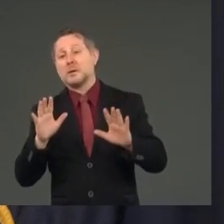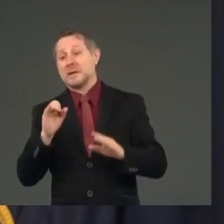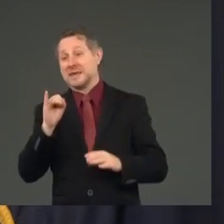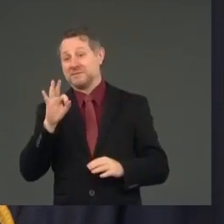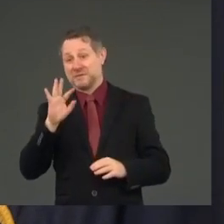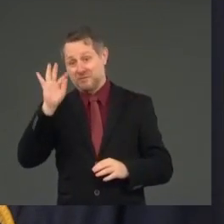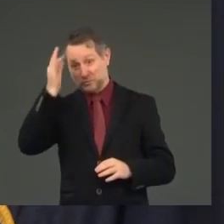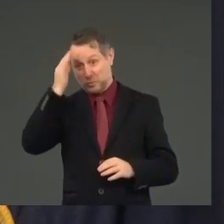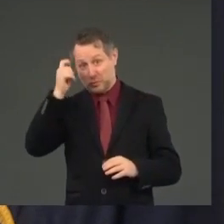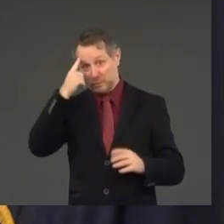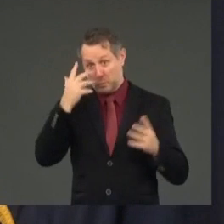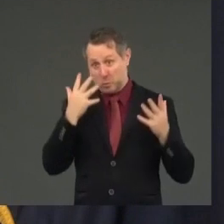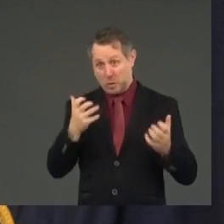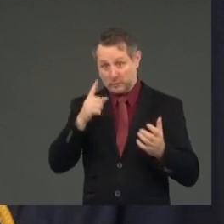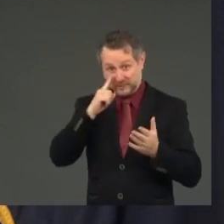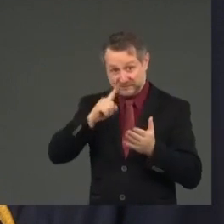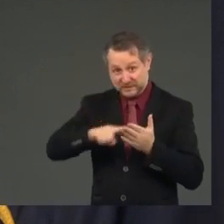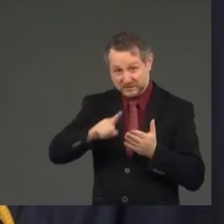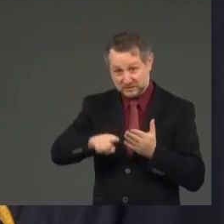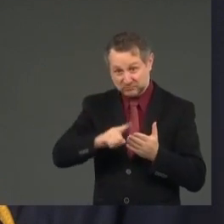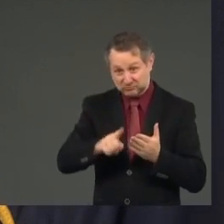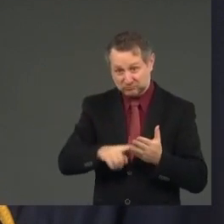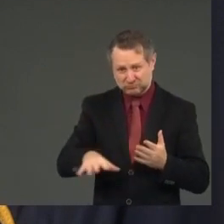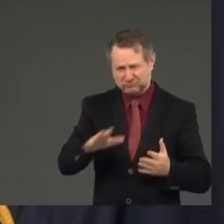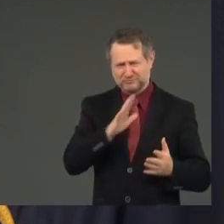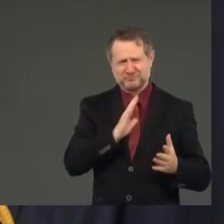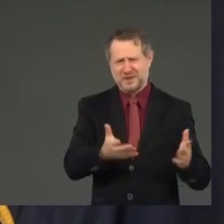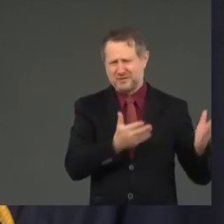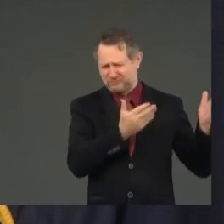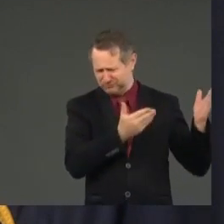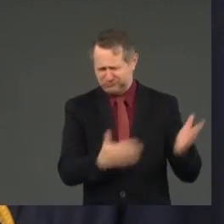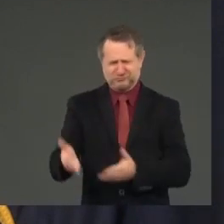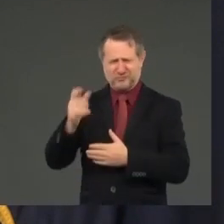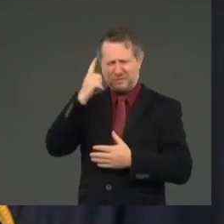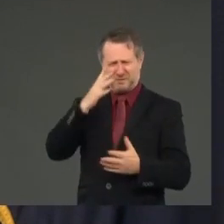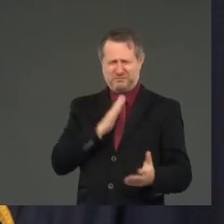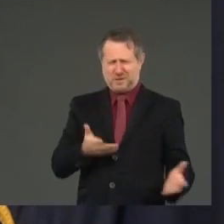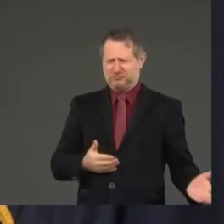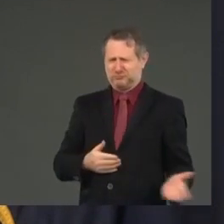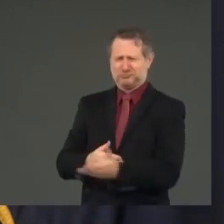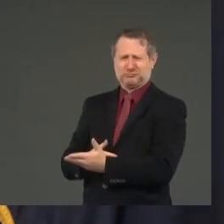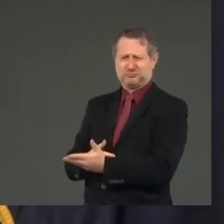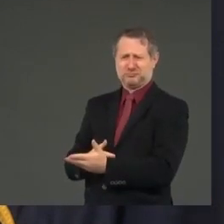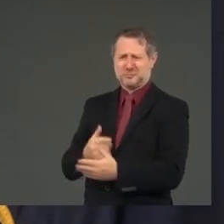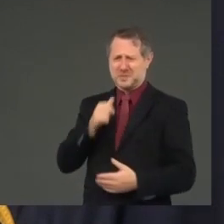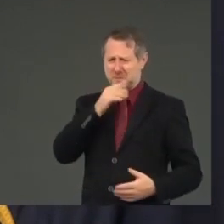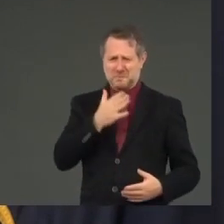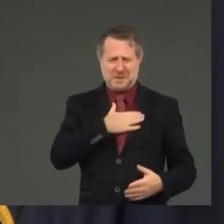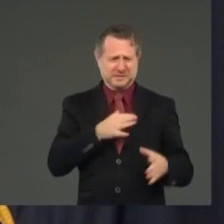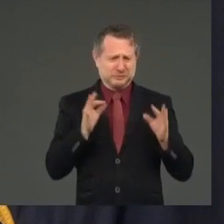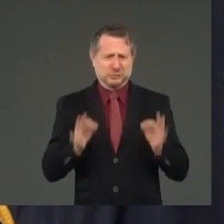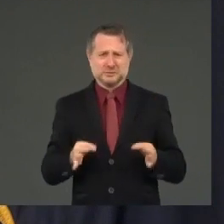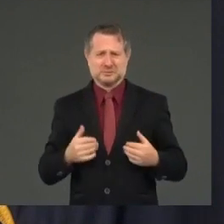I HAVE NOTHING -- Reporter: IT'S DEMOCRATS, REPUBLICANS, SHORT PEOPLE, TALL PEOPLE?